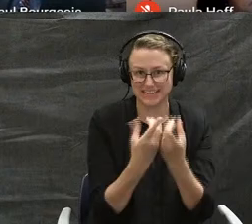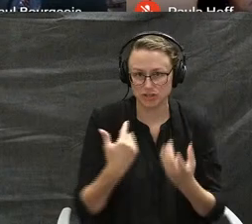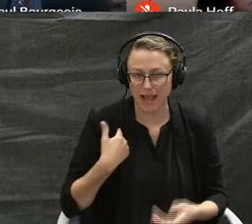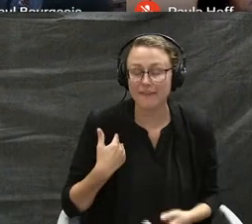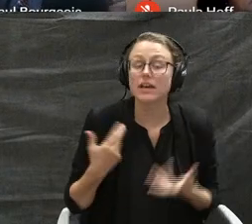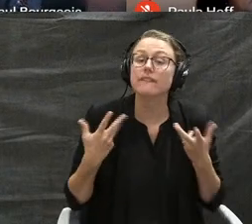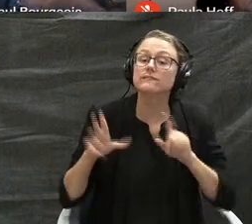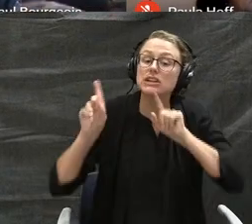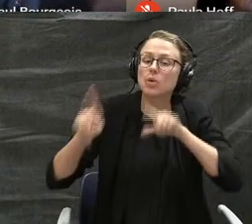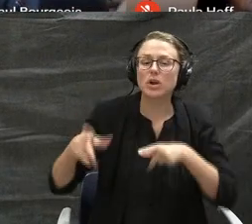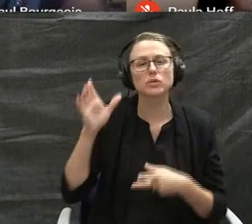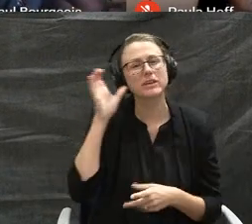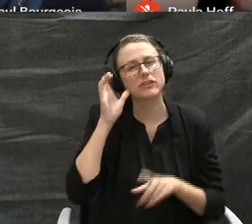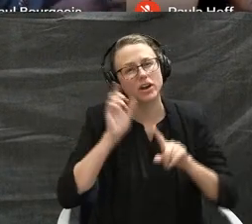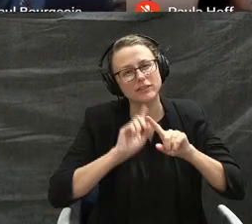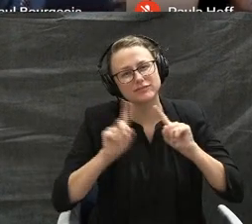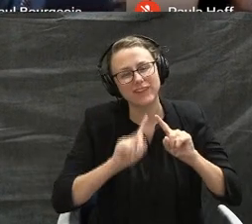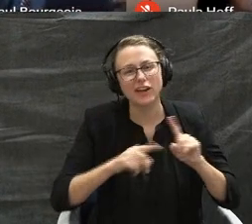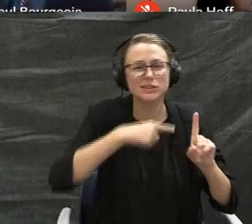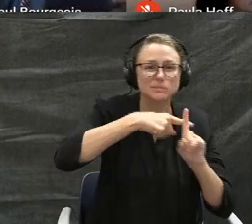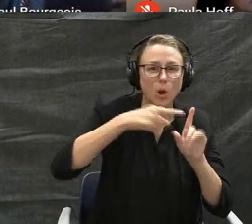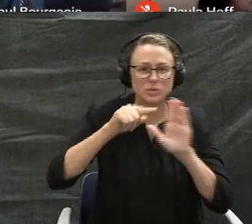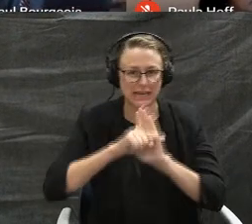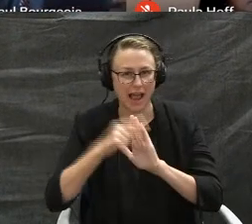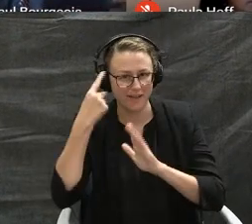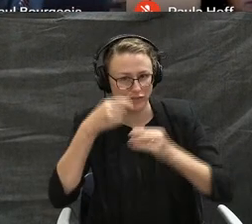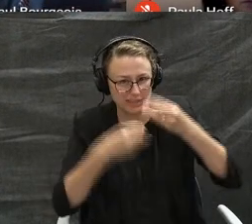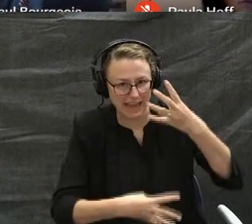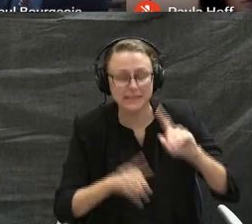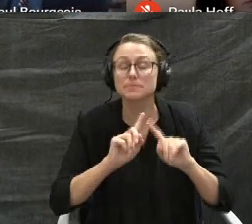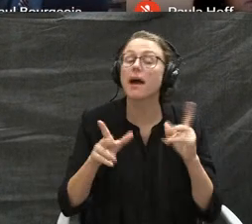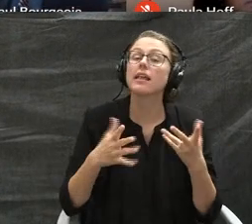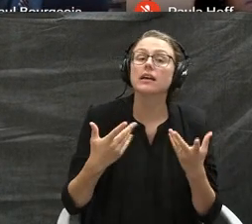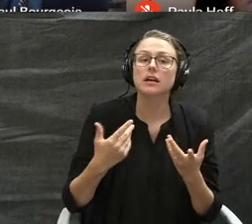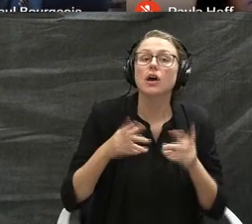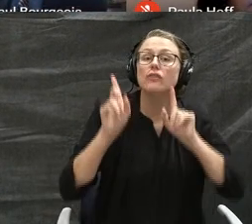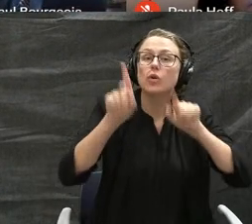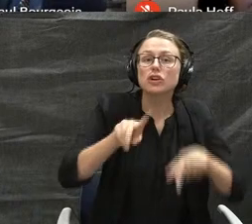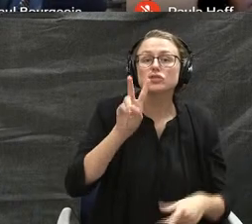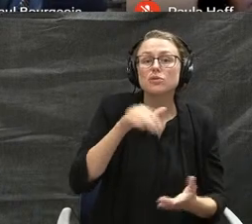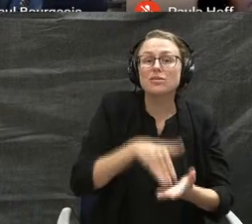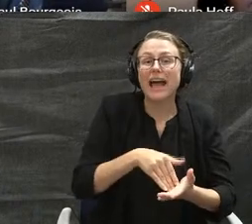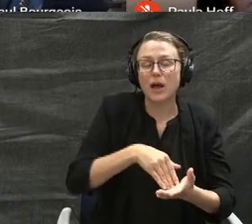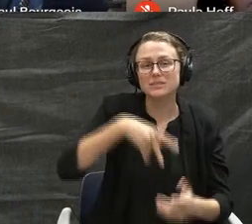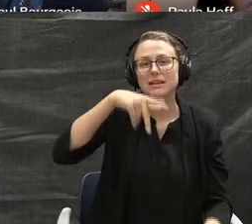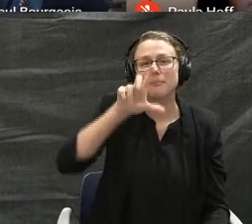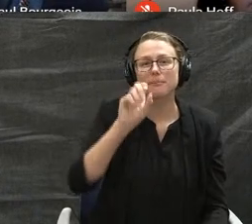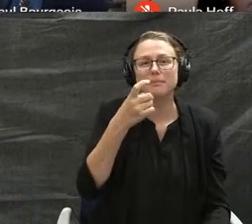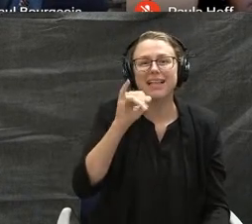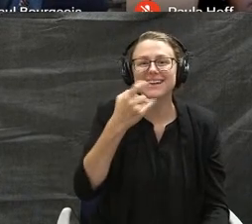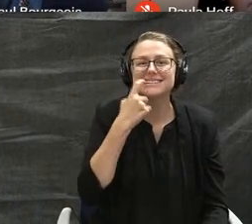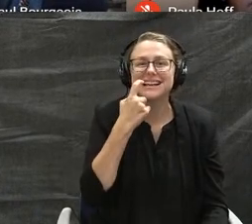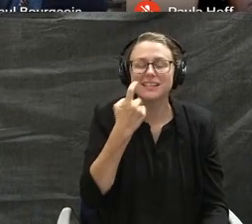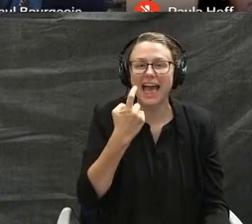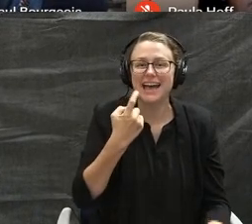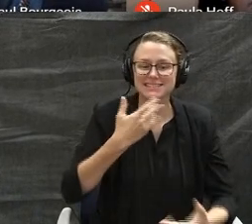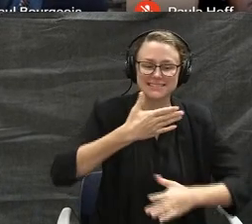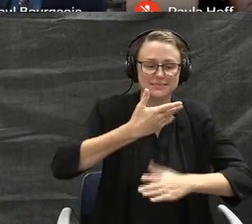various pros and cons for these next things, but we've ordered for starters 2000 Plex to get glass desk are dushay panels and